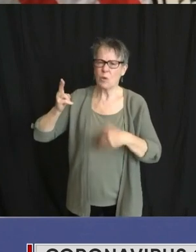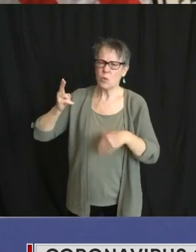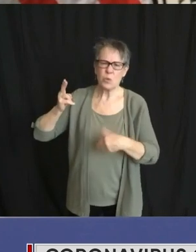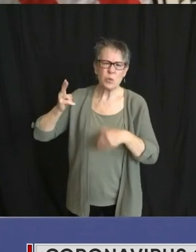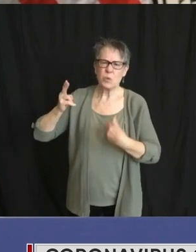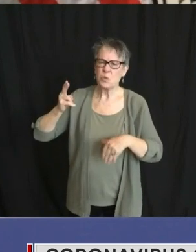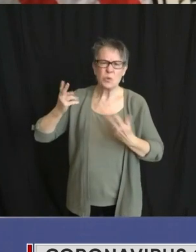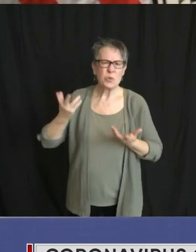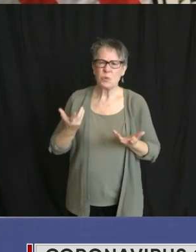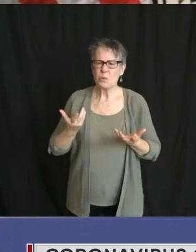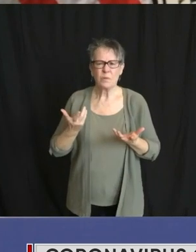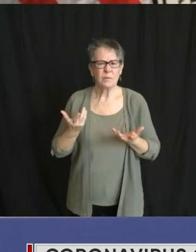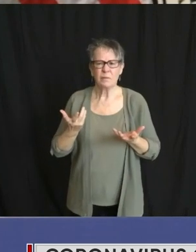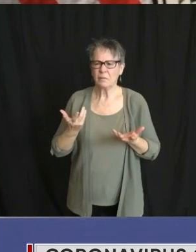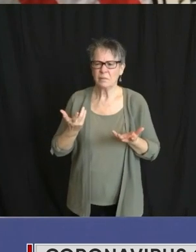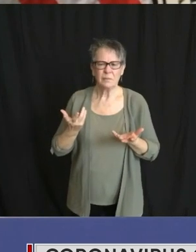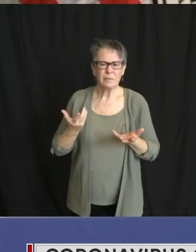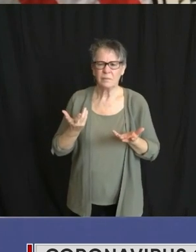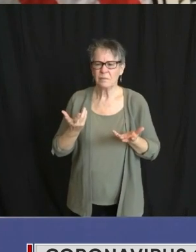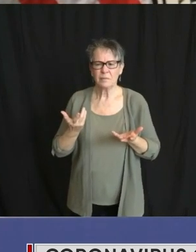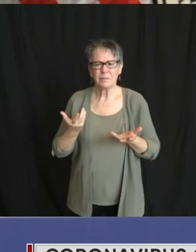REPRESENTATION ON THE WHOLE OF